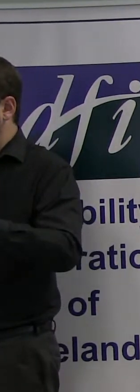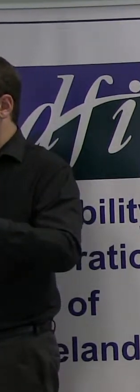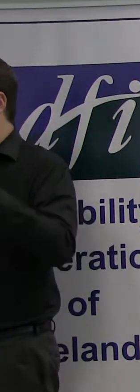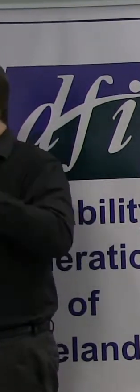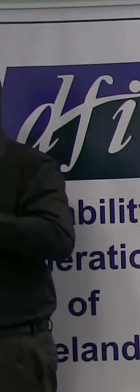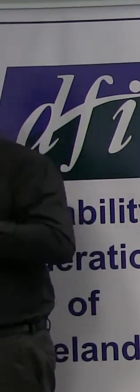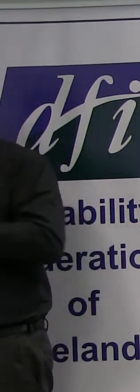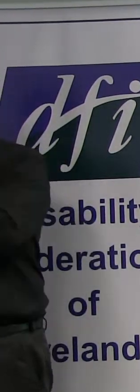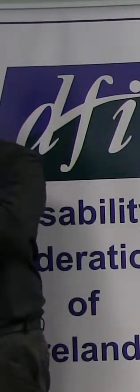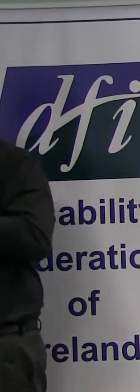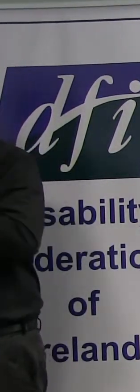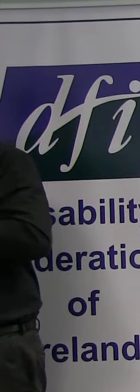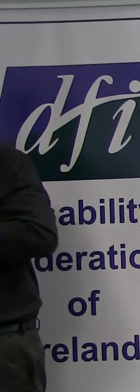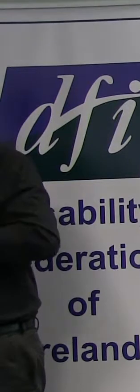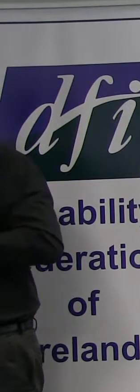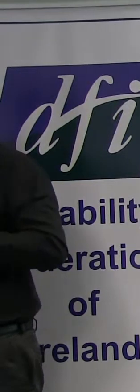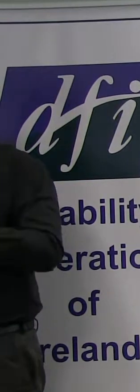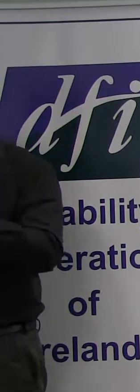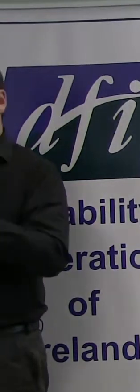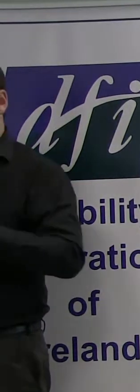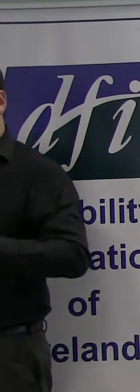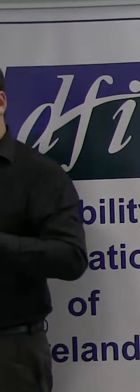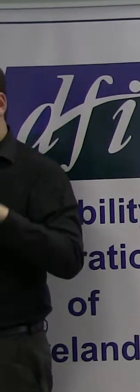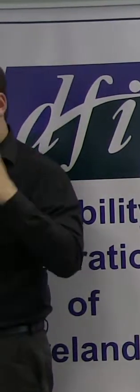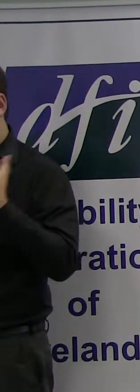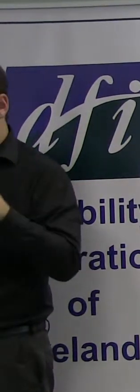that is a benefit to the community this includes relief of those be by